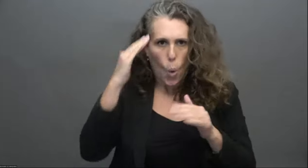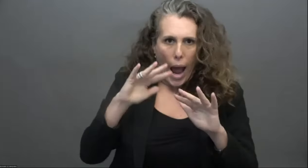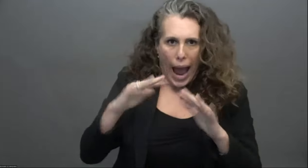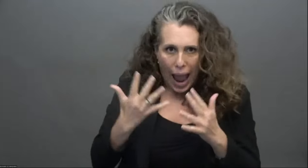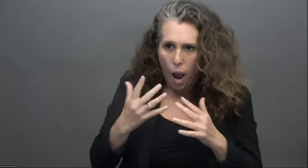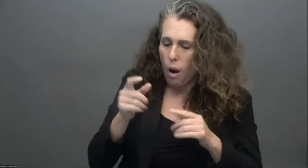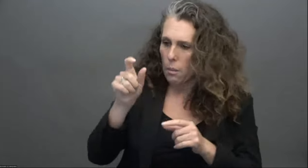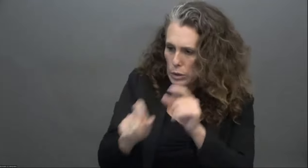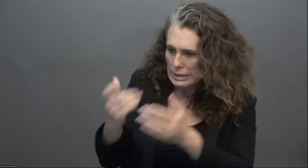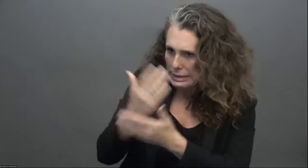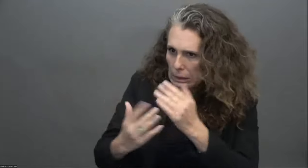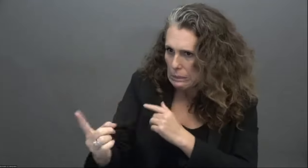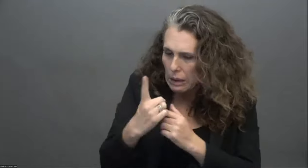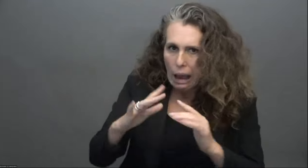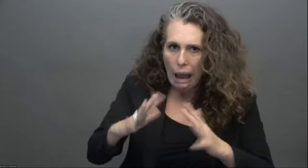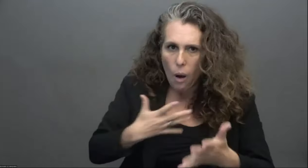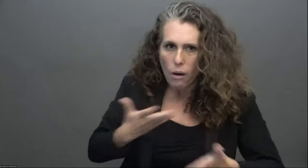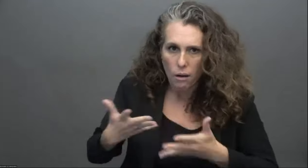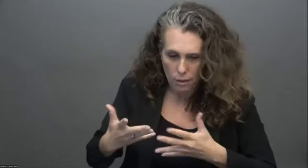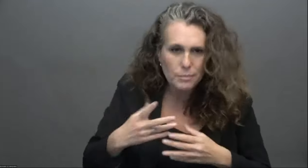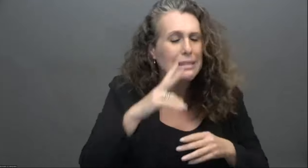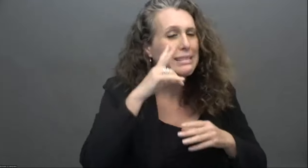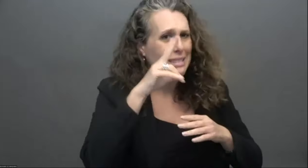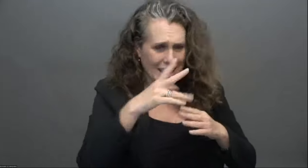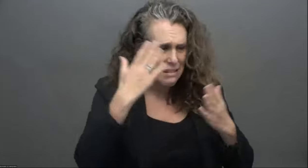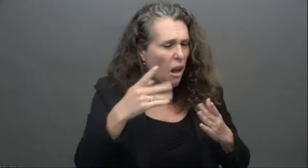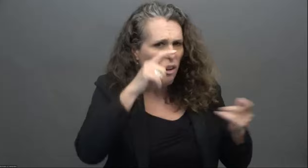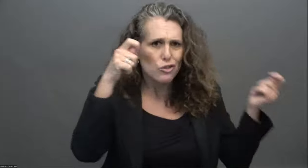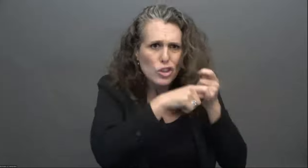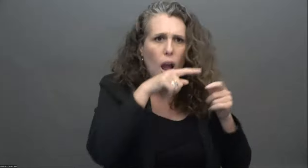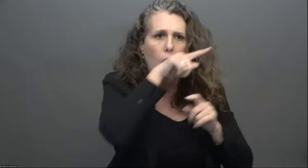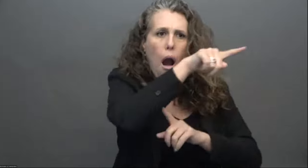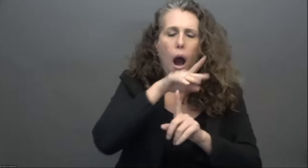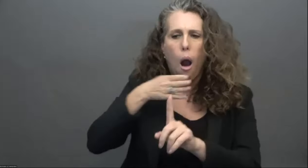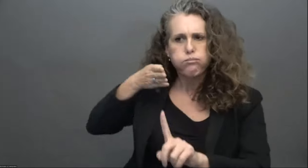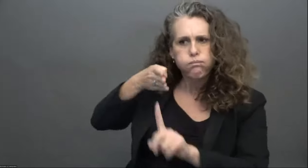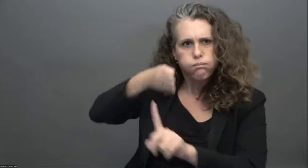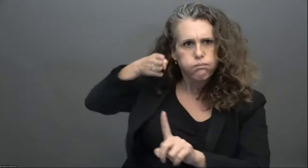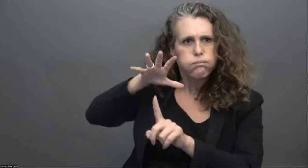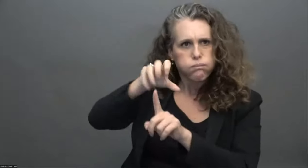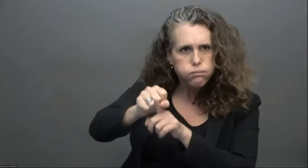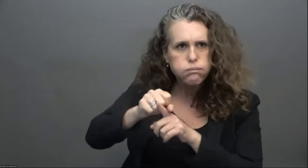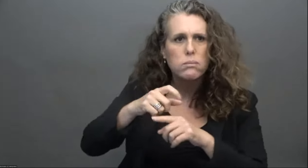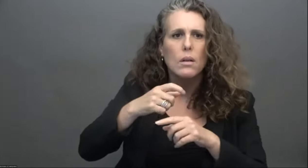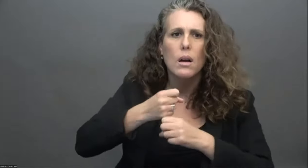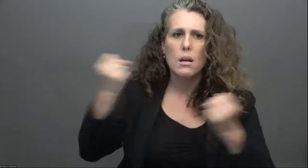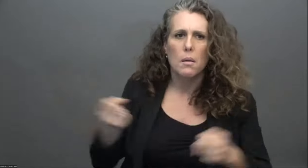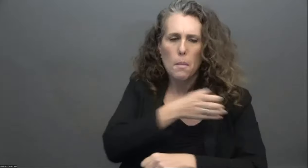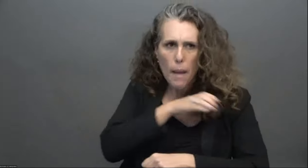shift in the recognition, respect and empowerment of organizations of persons with 16:42:54 disabilities by international development agent organizations such as the site savers